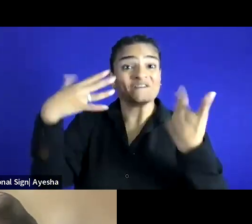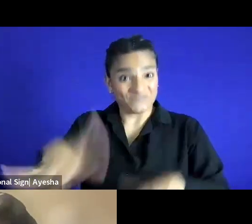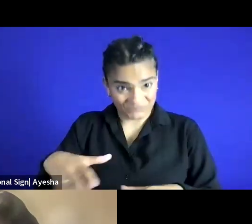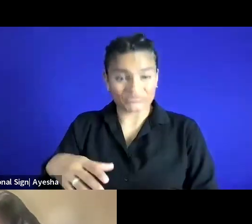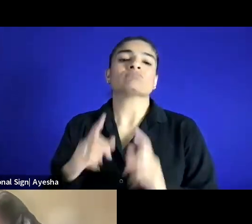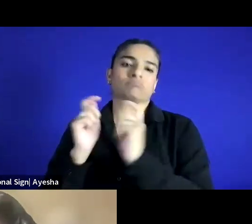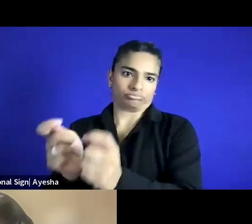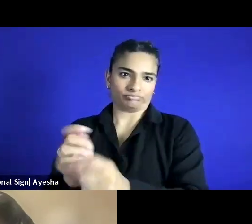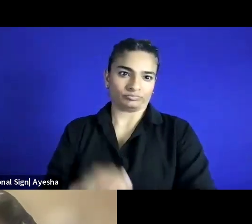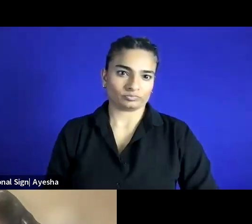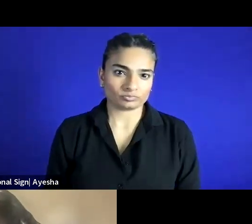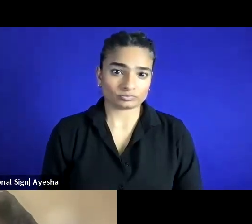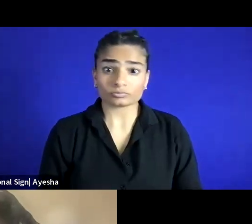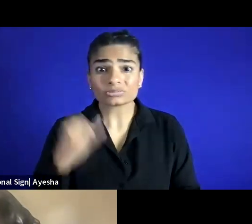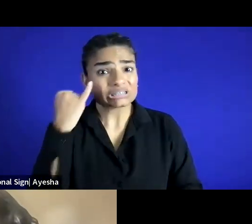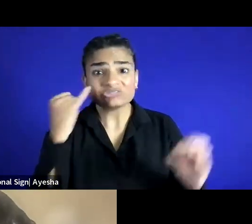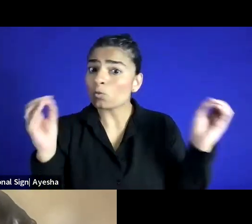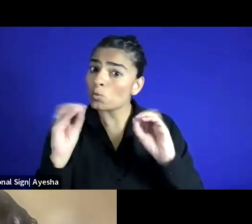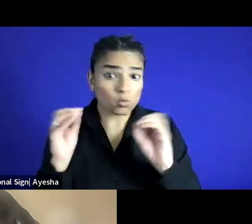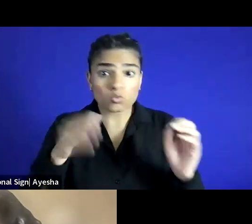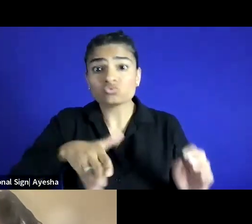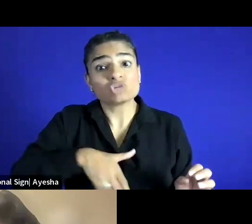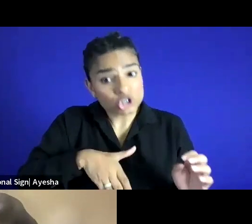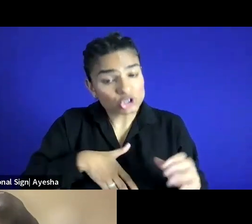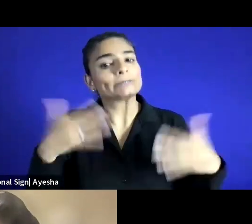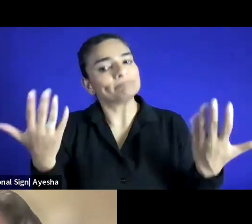there's still the opportunity to register to join in the forum online.